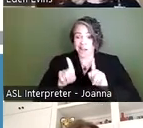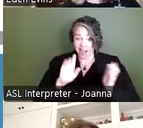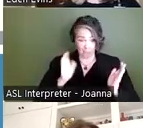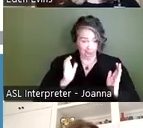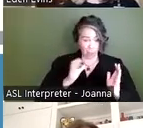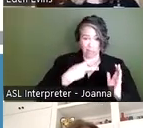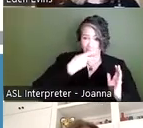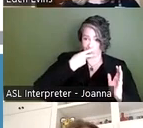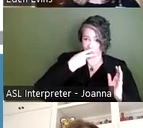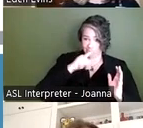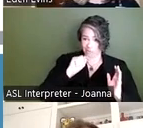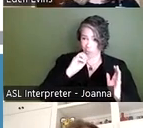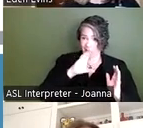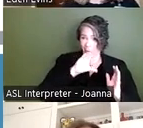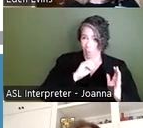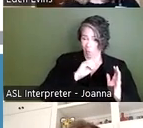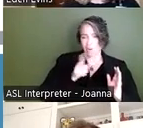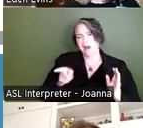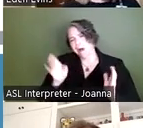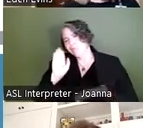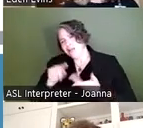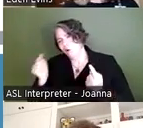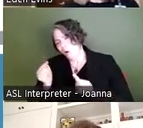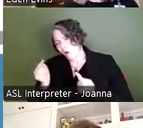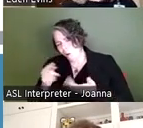harmful than electronic cigarettes which do cause some airway reactivity,